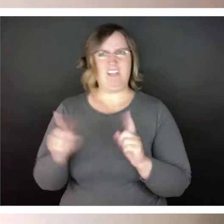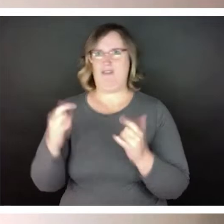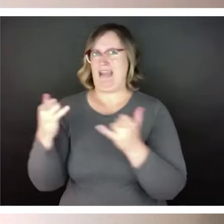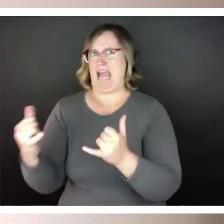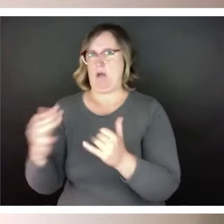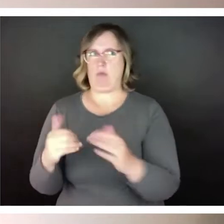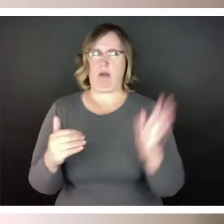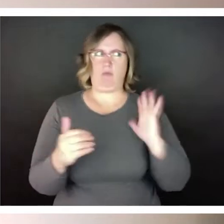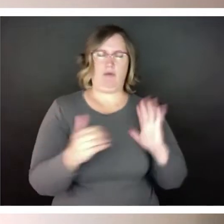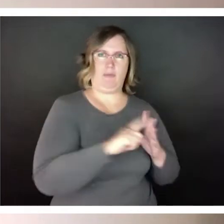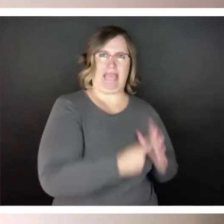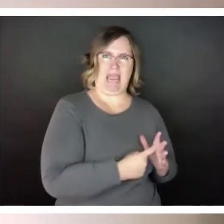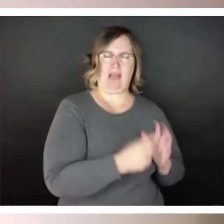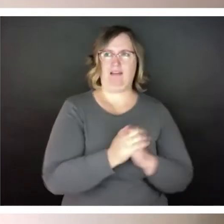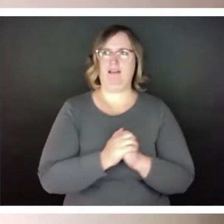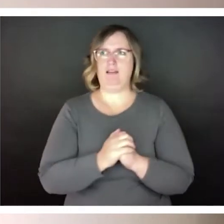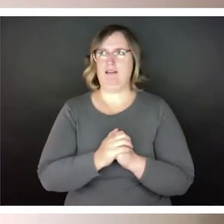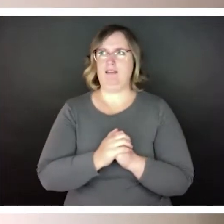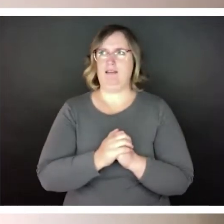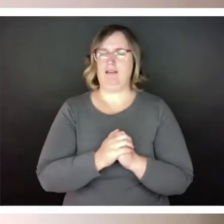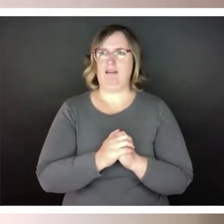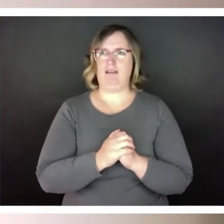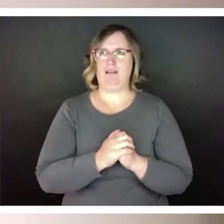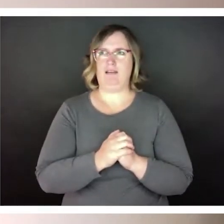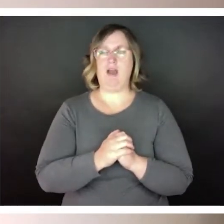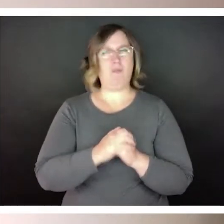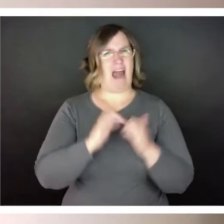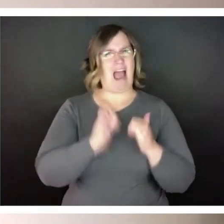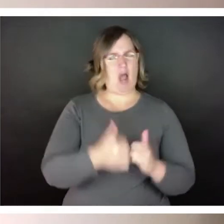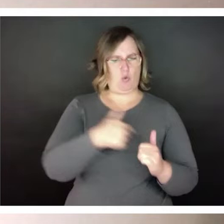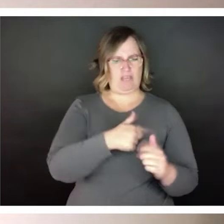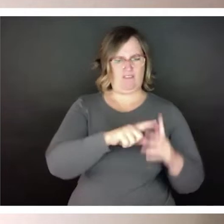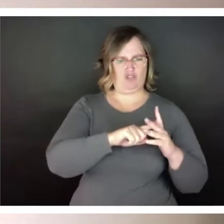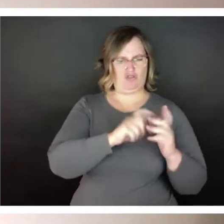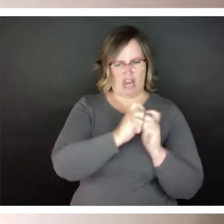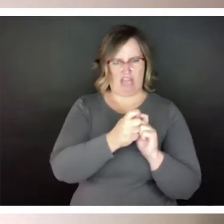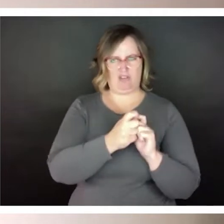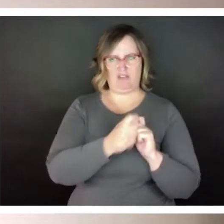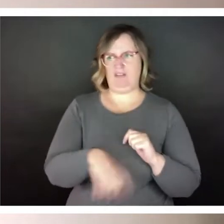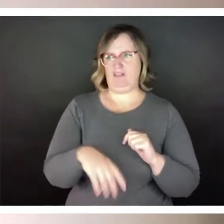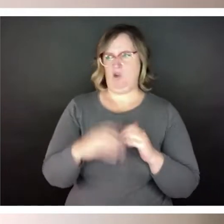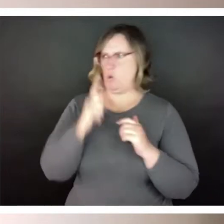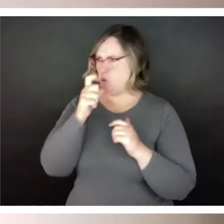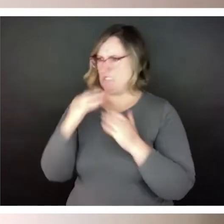The catalyst underlying these transformations, however are different for each of us, staff, professors, friends